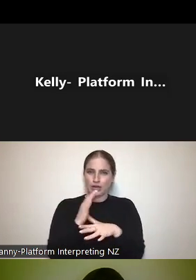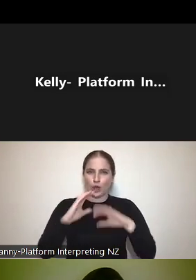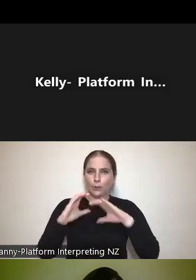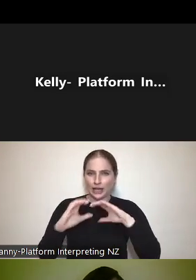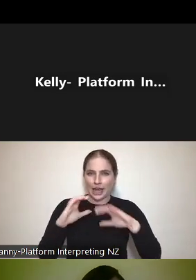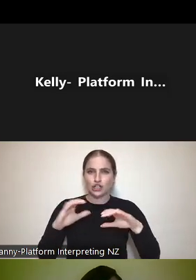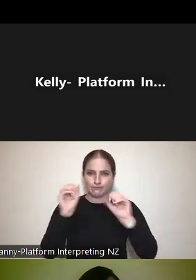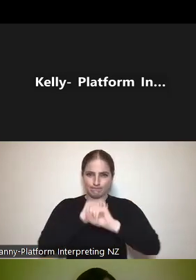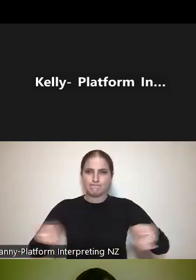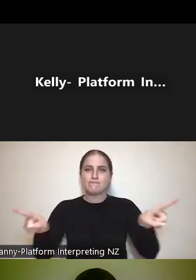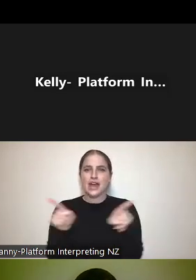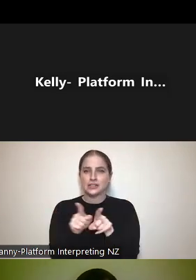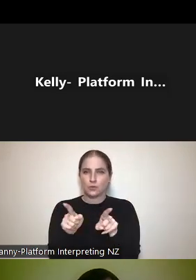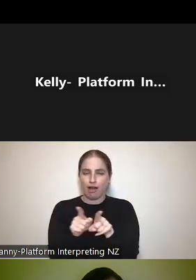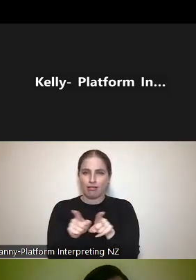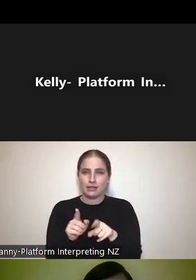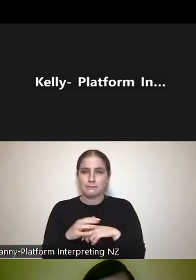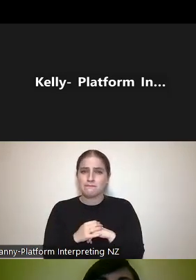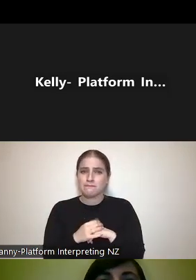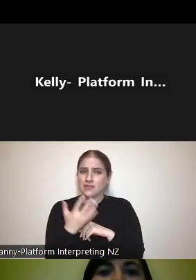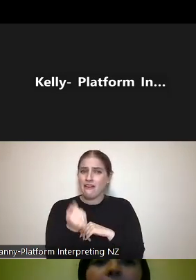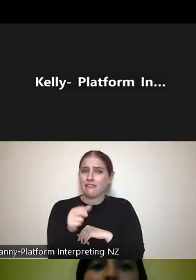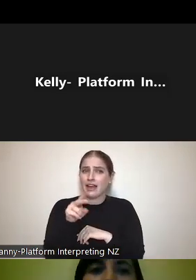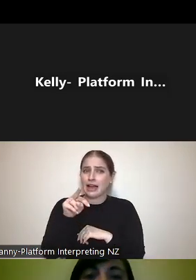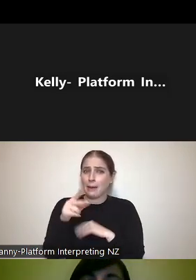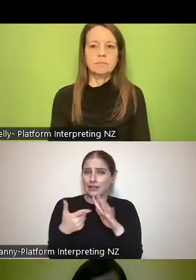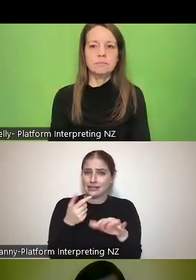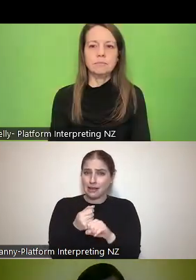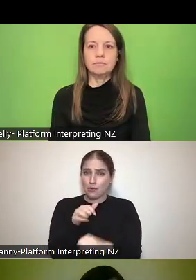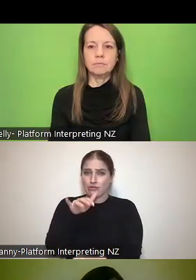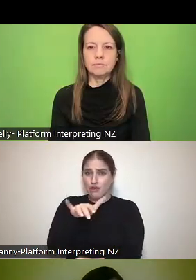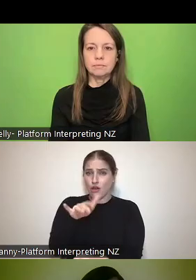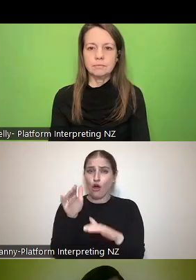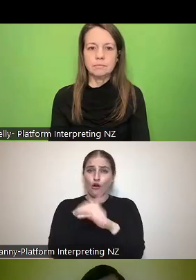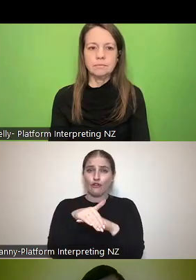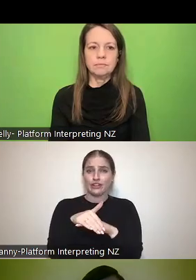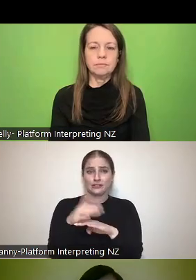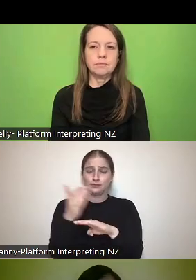So I've got a couple examples on the screen of pre-visit information. There's so many